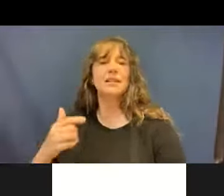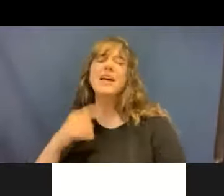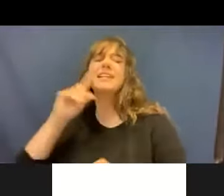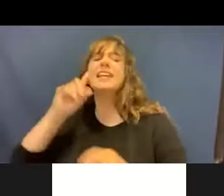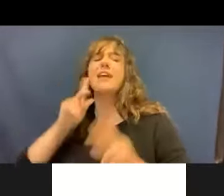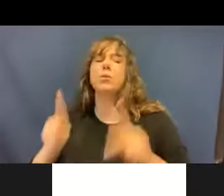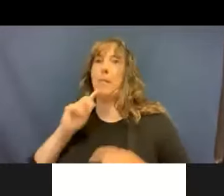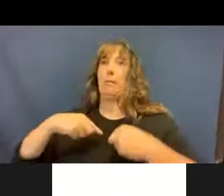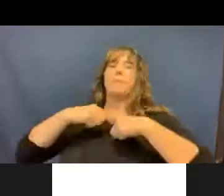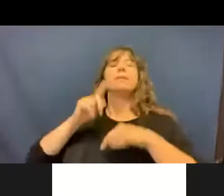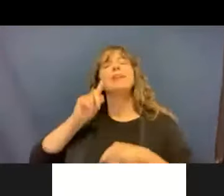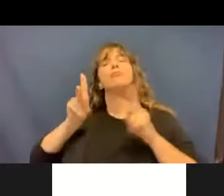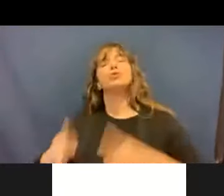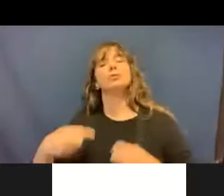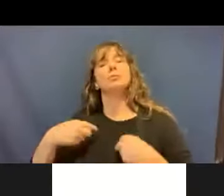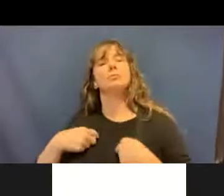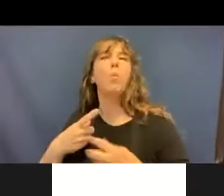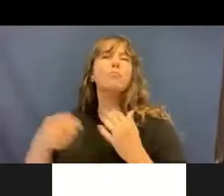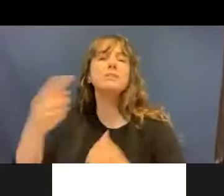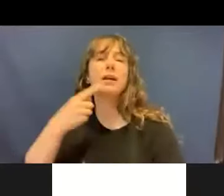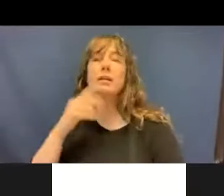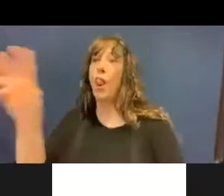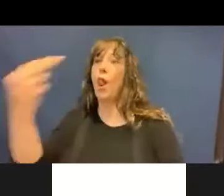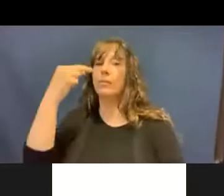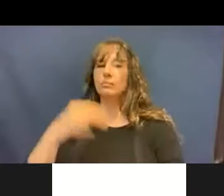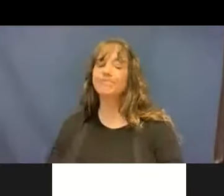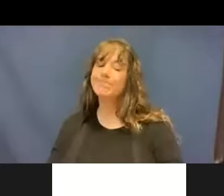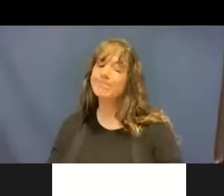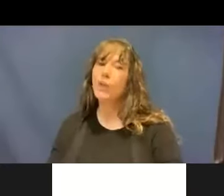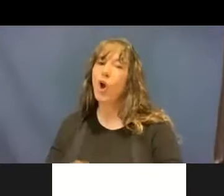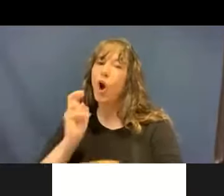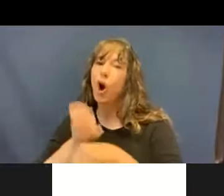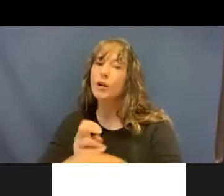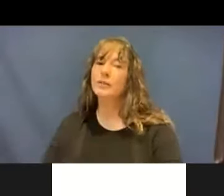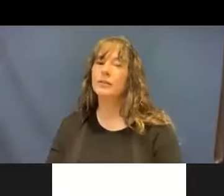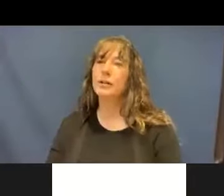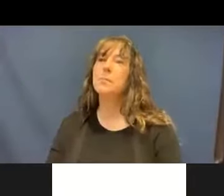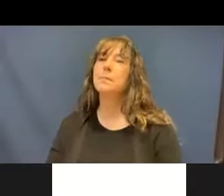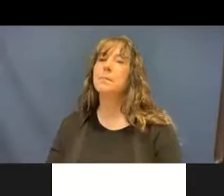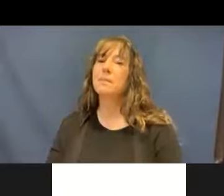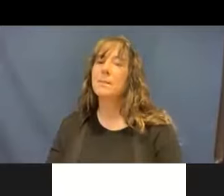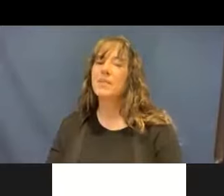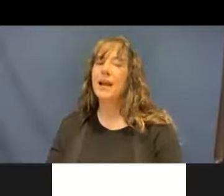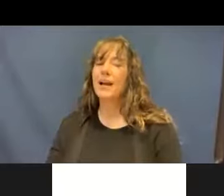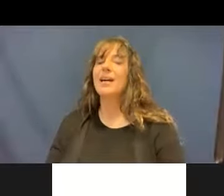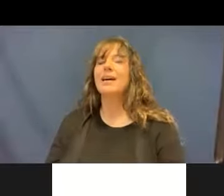student. And he looked at me and he said, it was hard. And I do want to say, while we